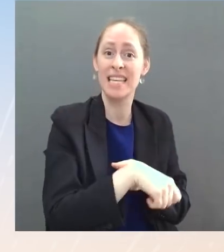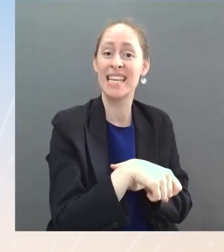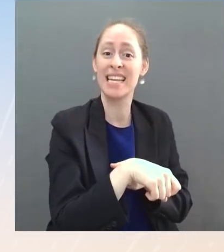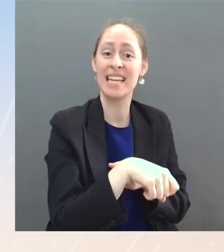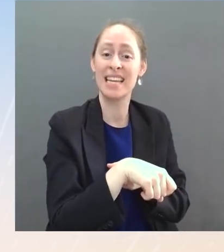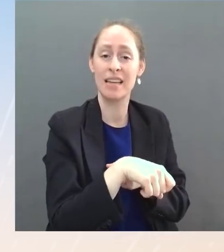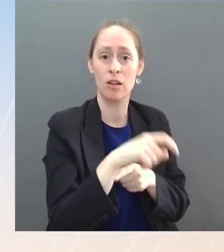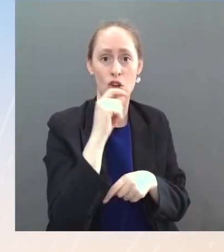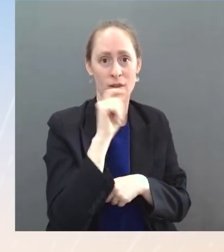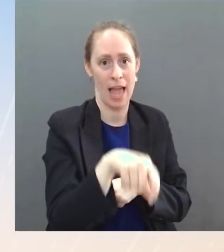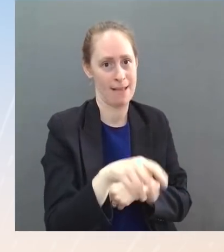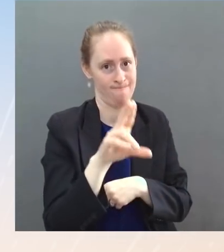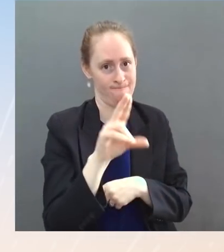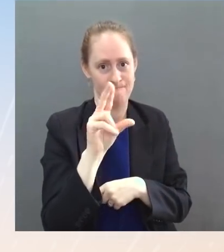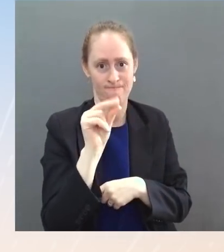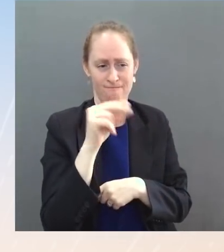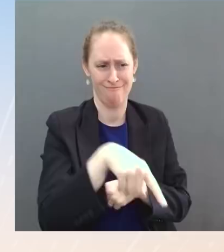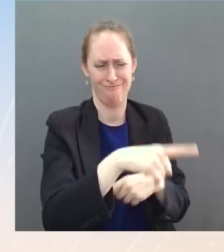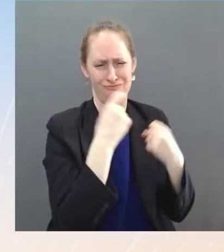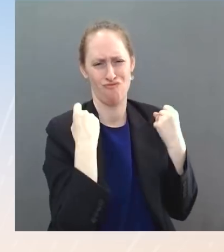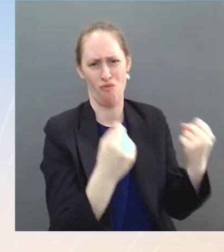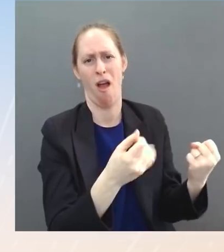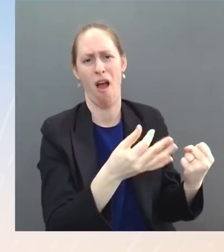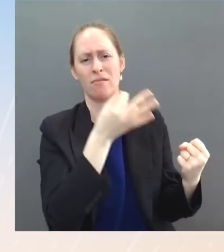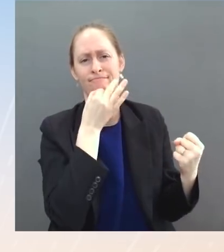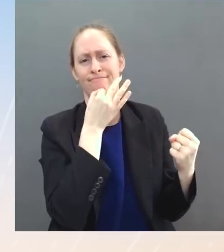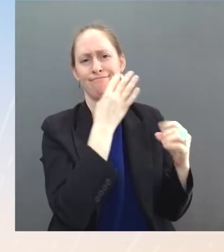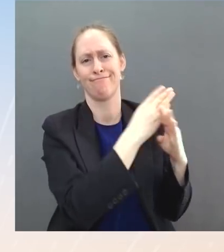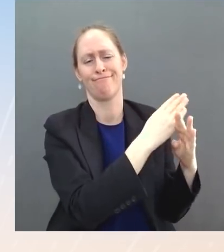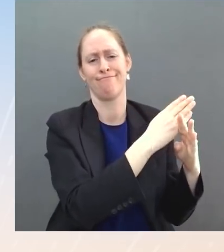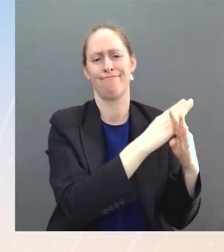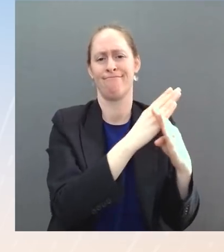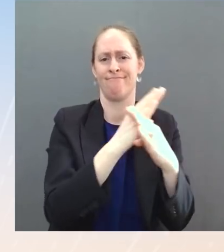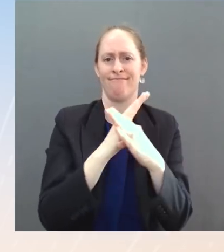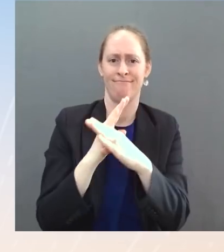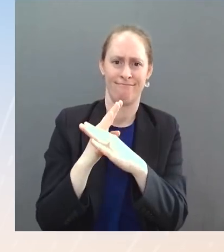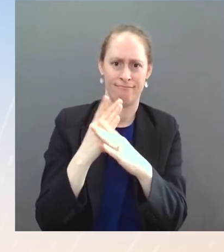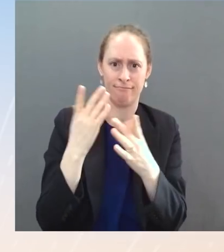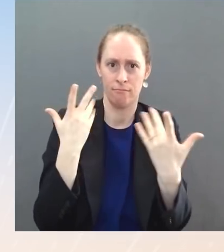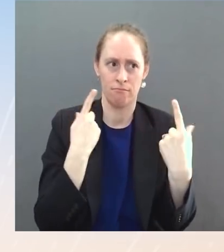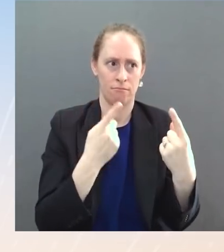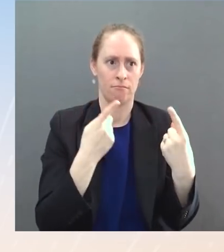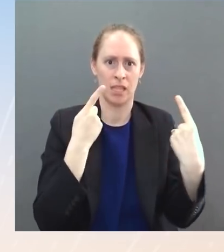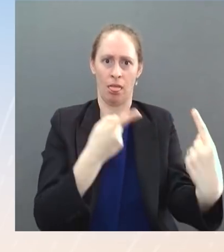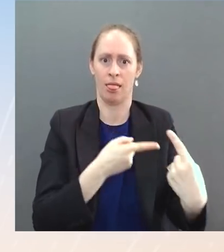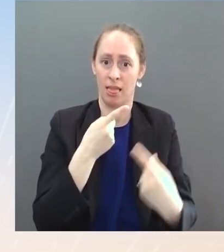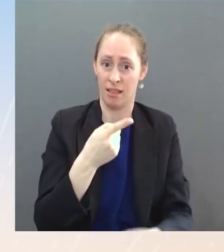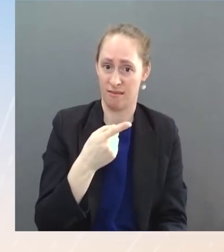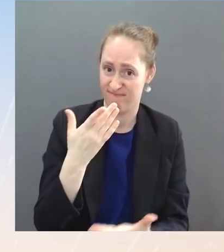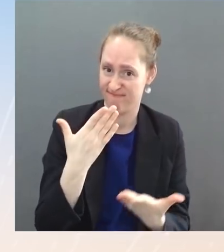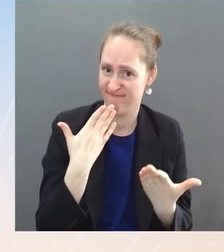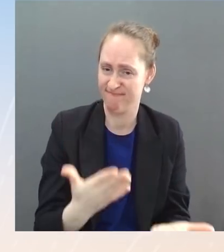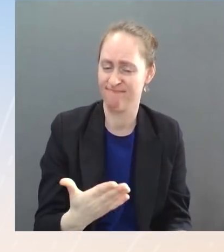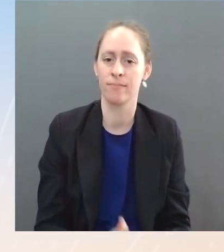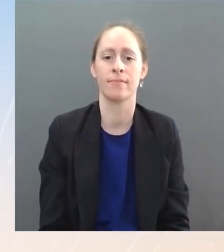and putting its considerable capabilities to use. The next stage of this conflict may very well be protracted.